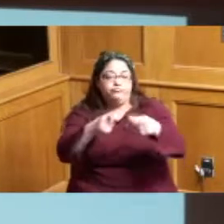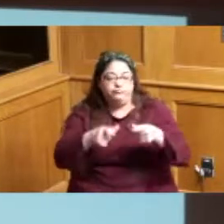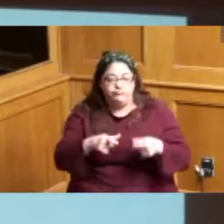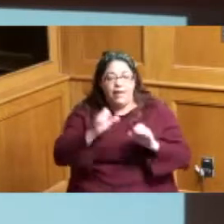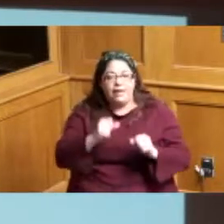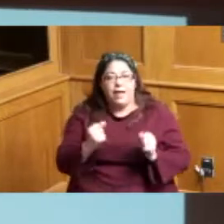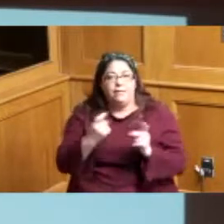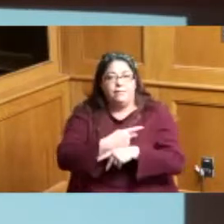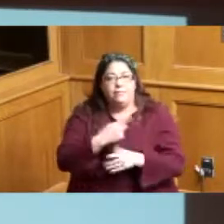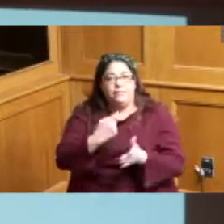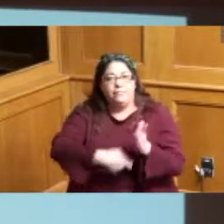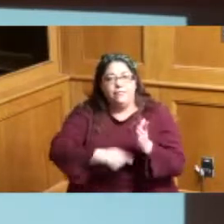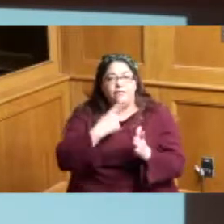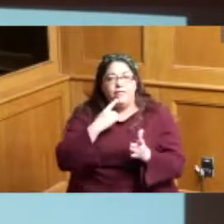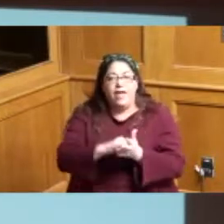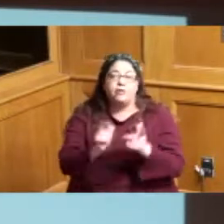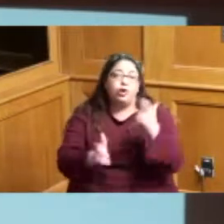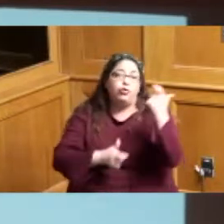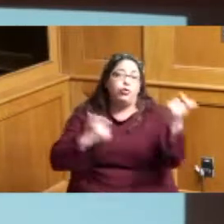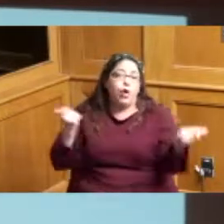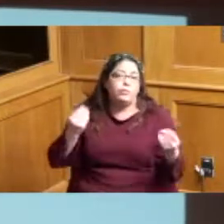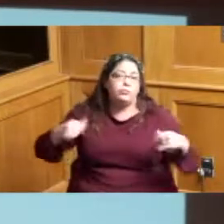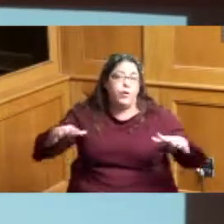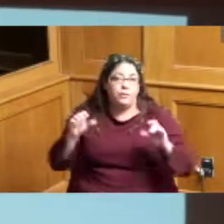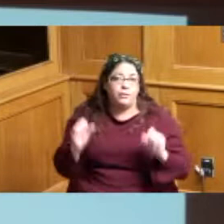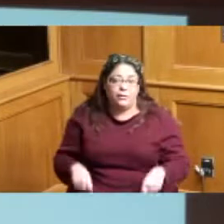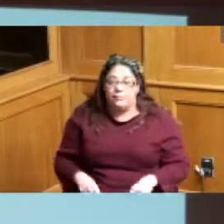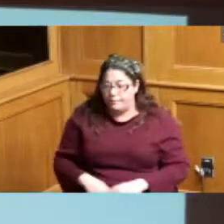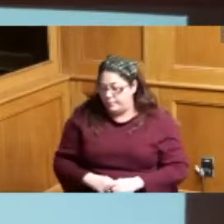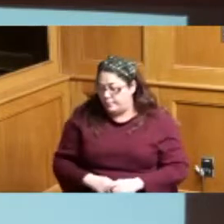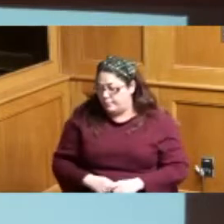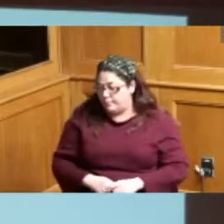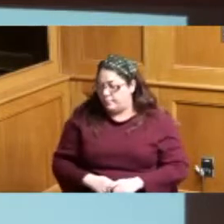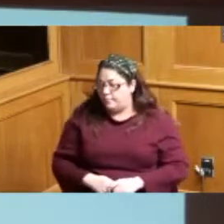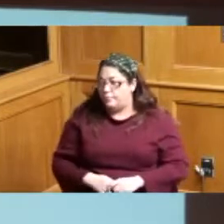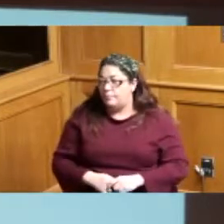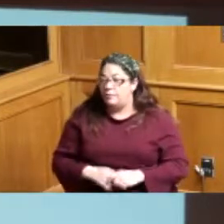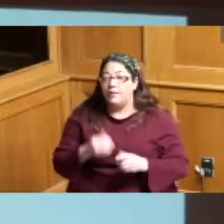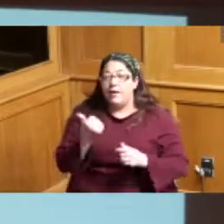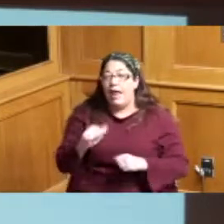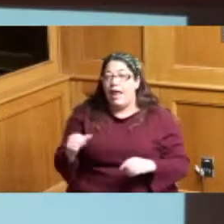property is a large property with two acres and the idea is any property even more than two acres